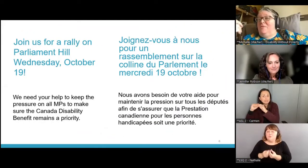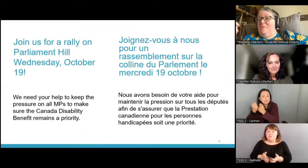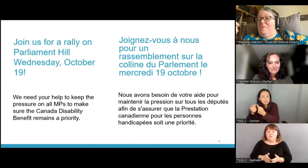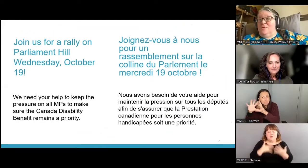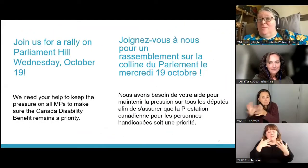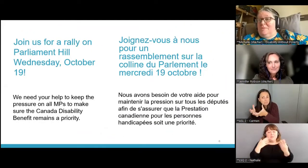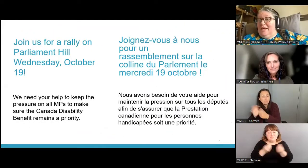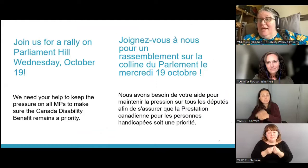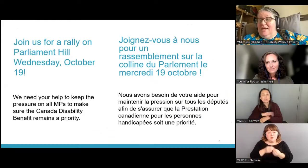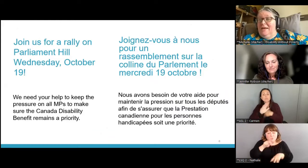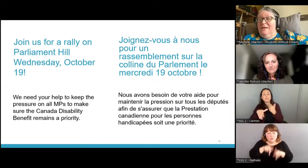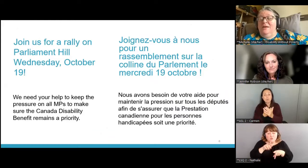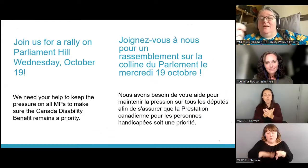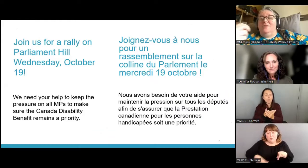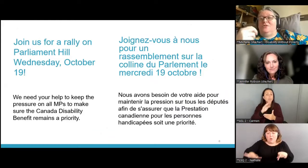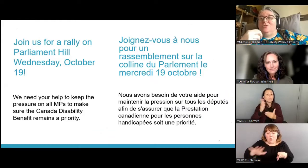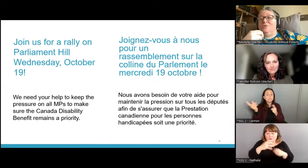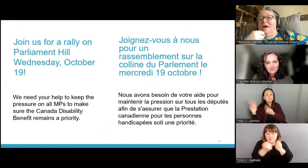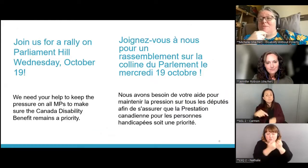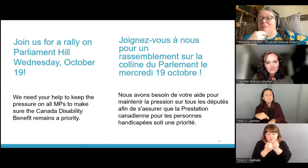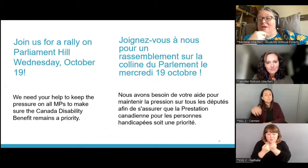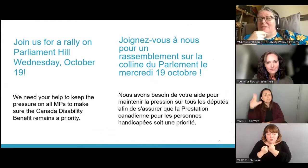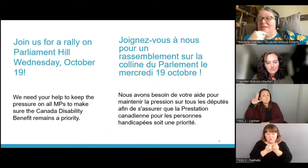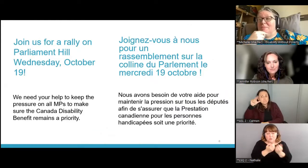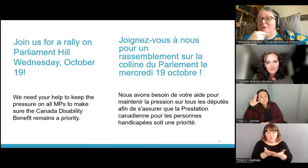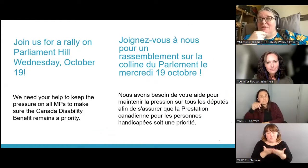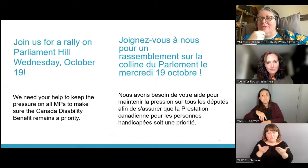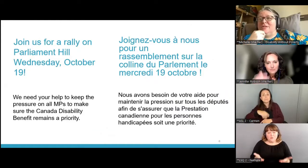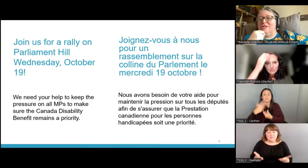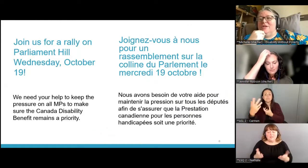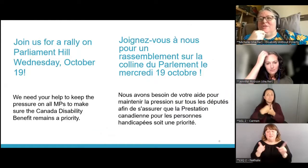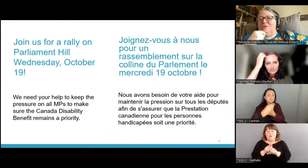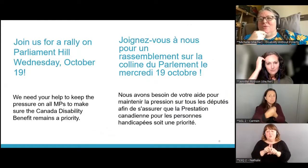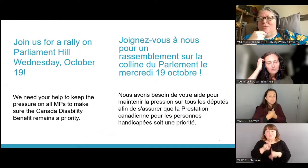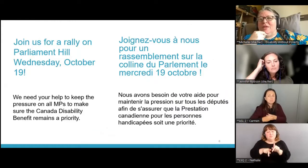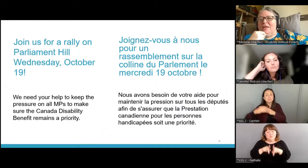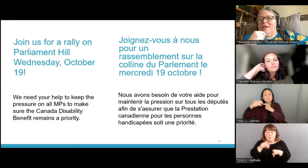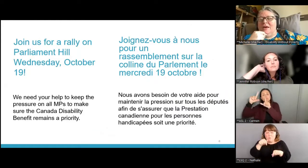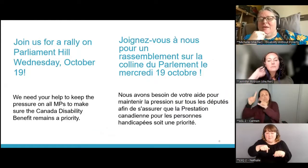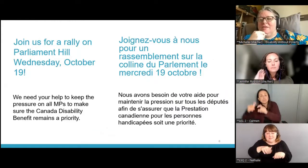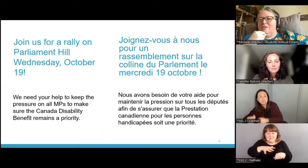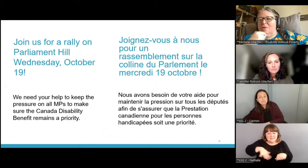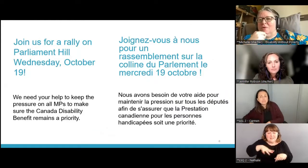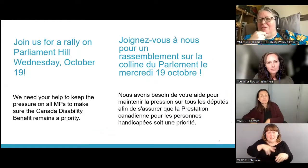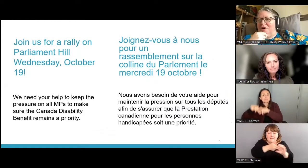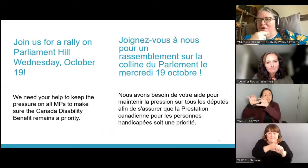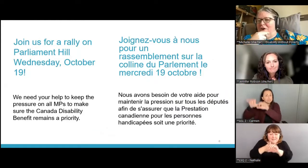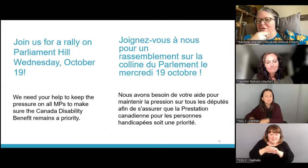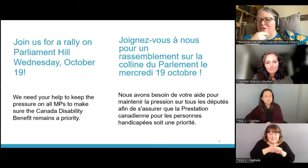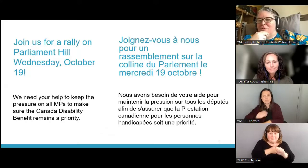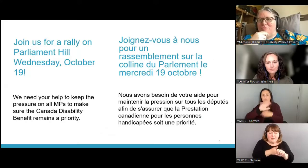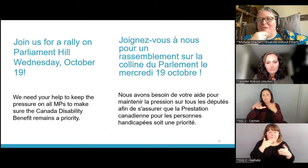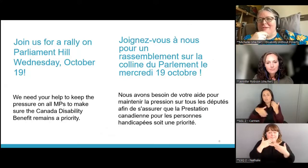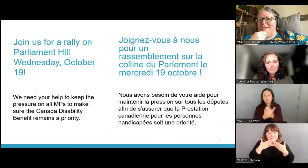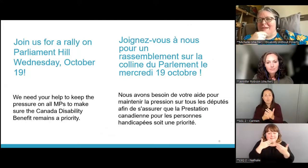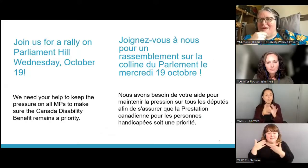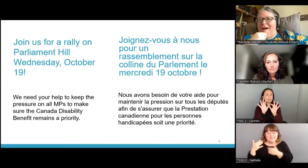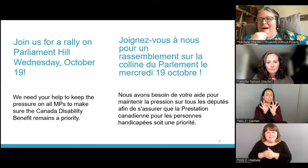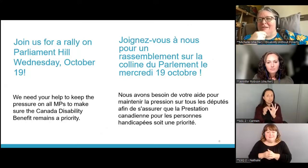EVERYBODY WHO HAS BEEN HERE, TO -- AS PARTICIPANTS, TO THE -- TO ALL OF OUR INTERPRETERS AND CART